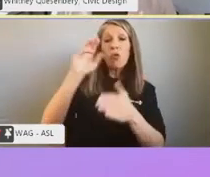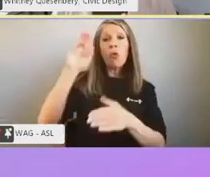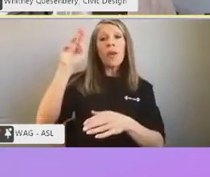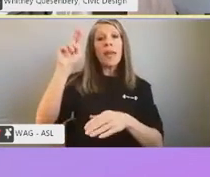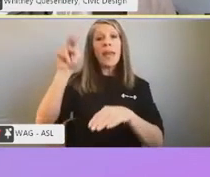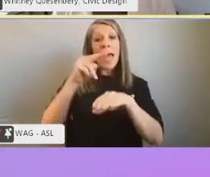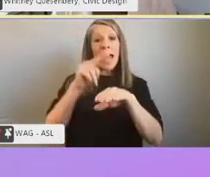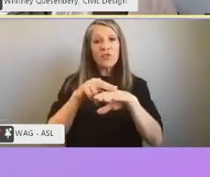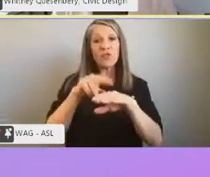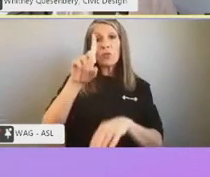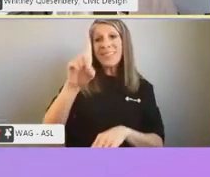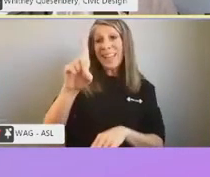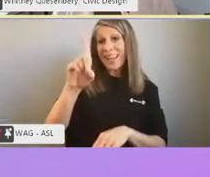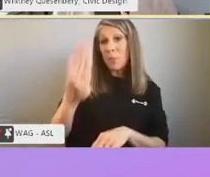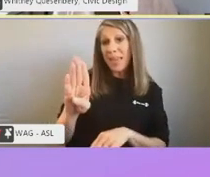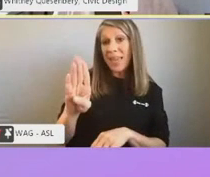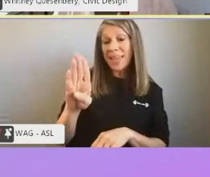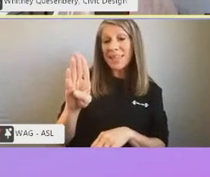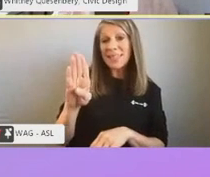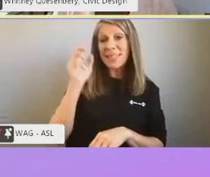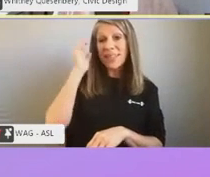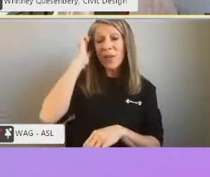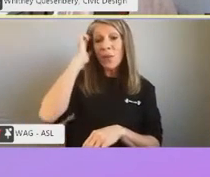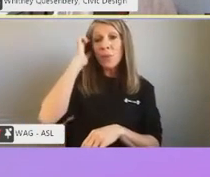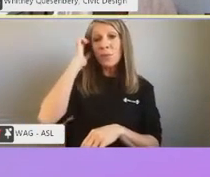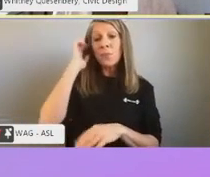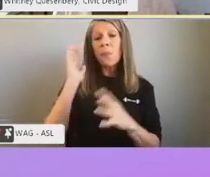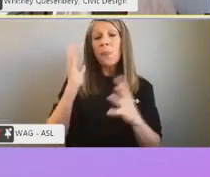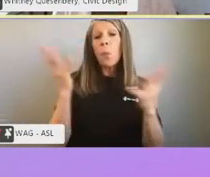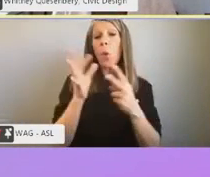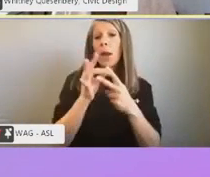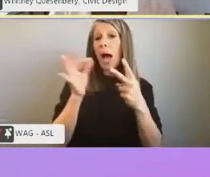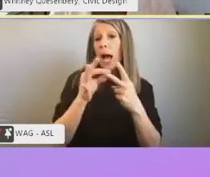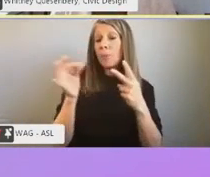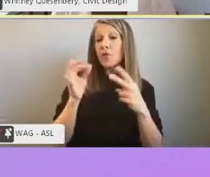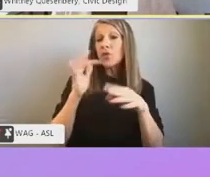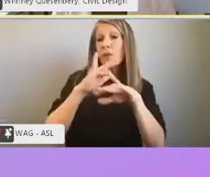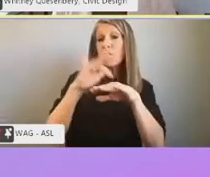are working on how to merge the data sets and thinking about if we could create something